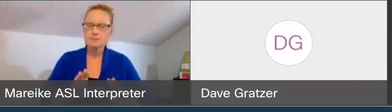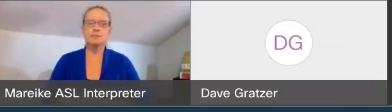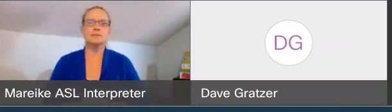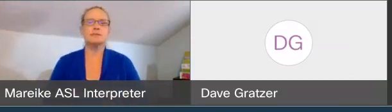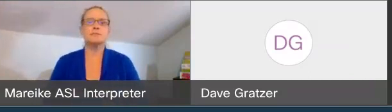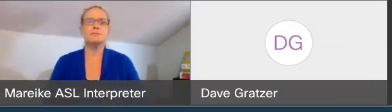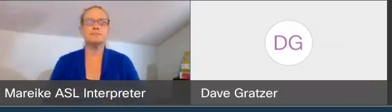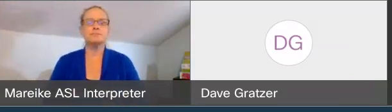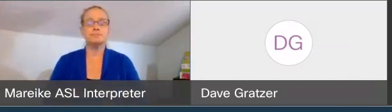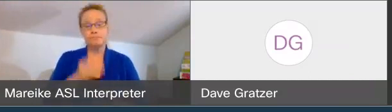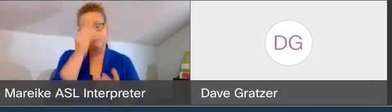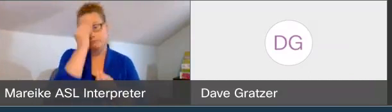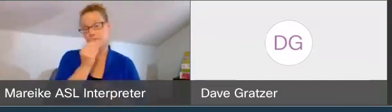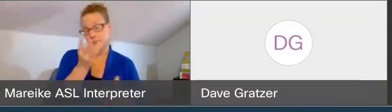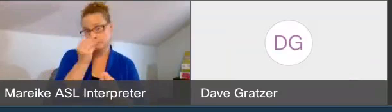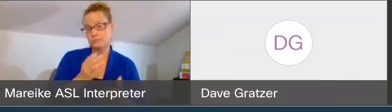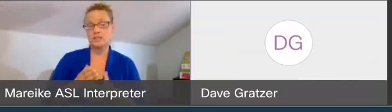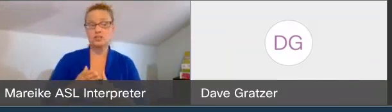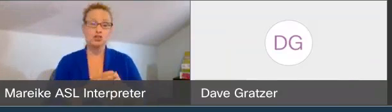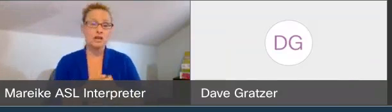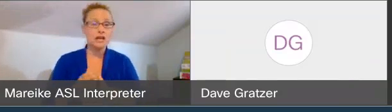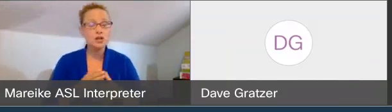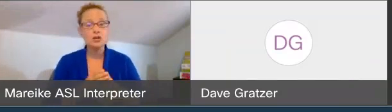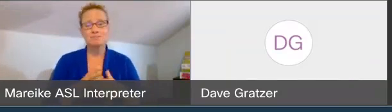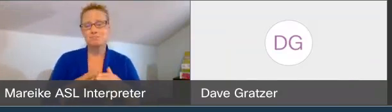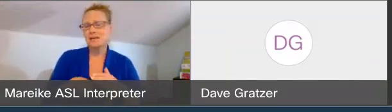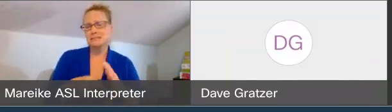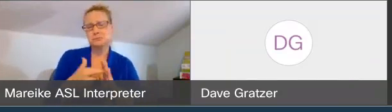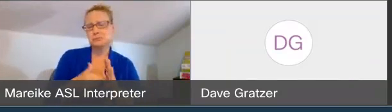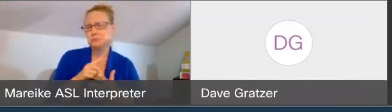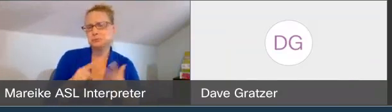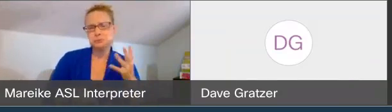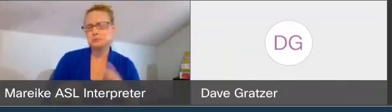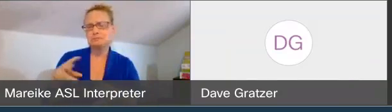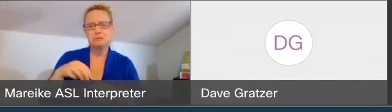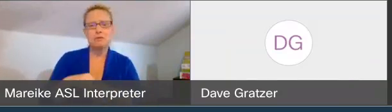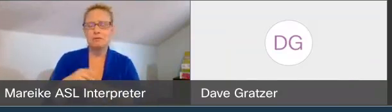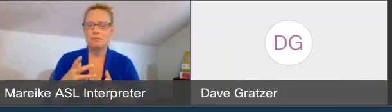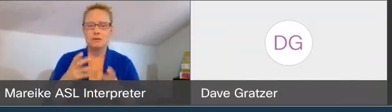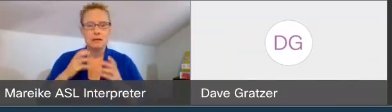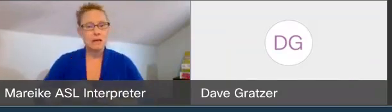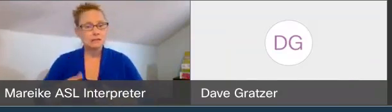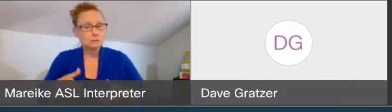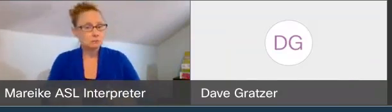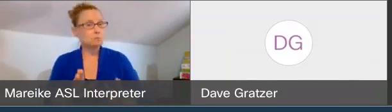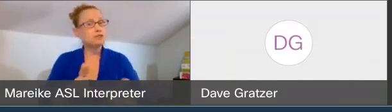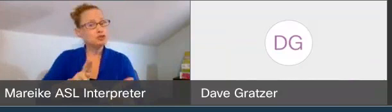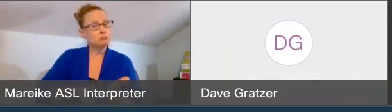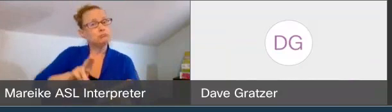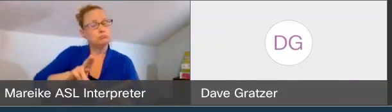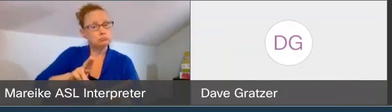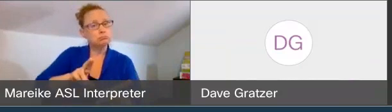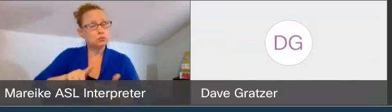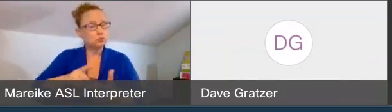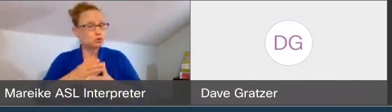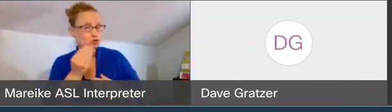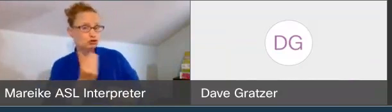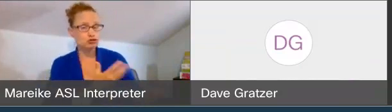information sharing basics, involve the client's permission to share whatever information that they